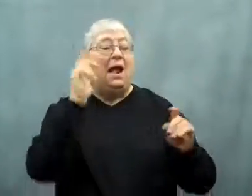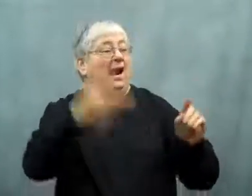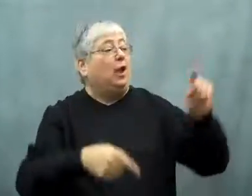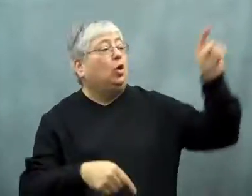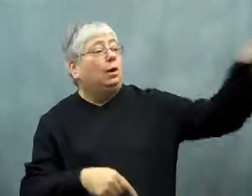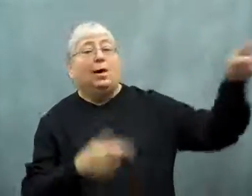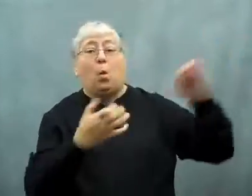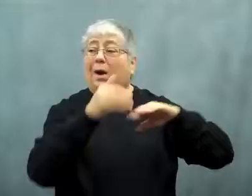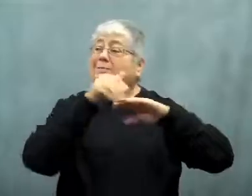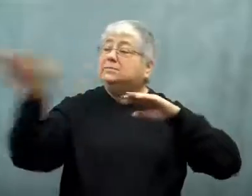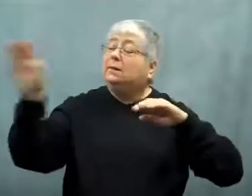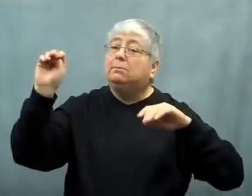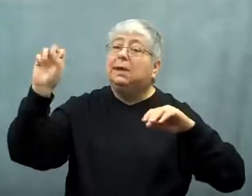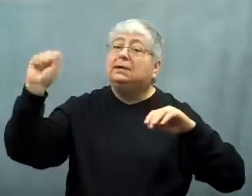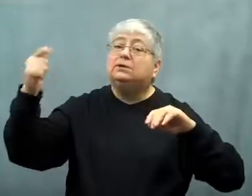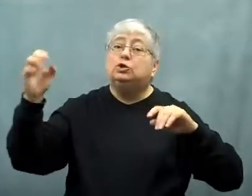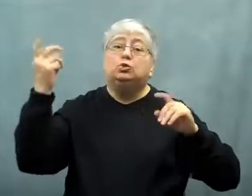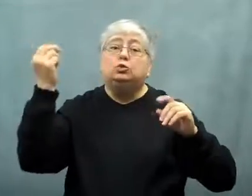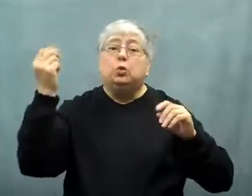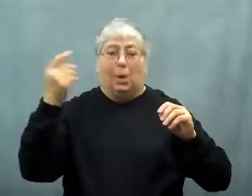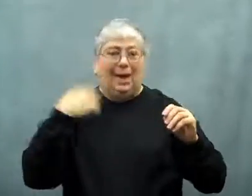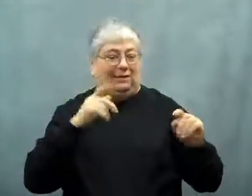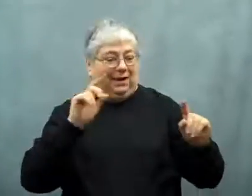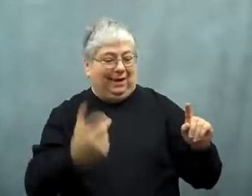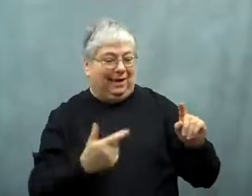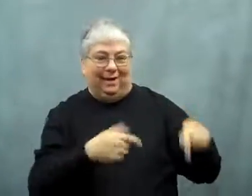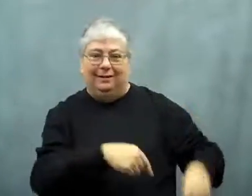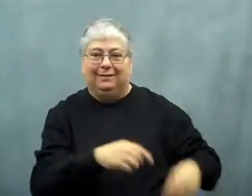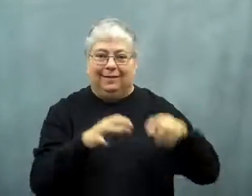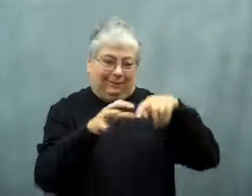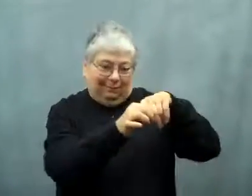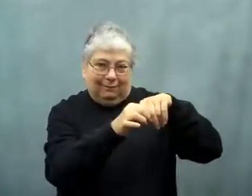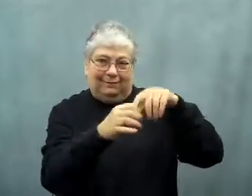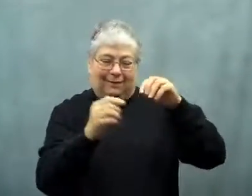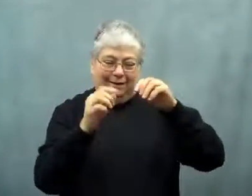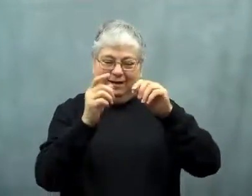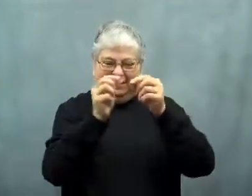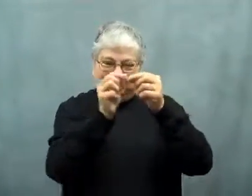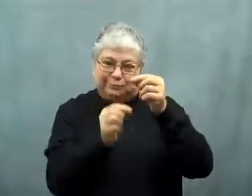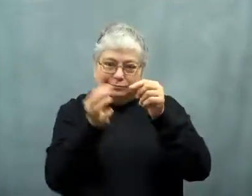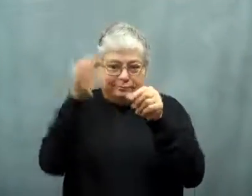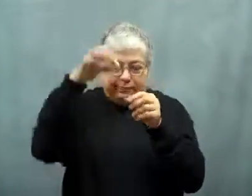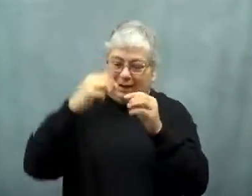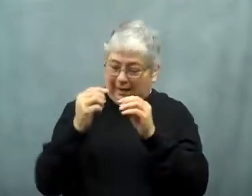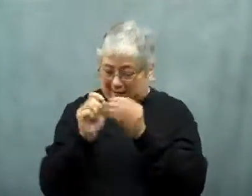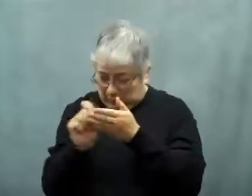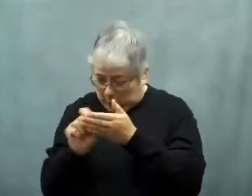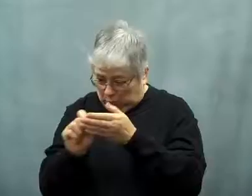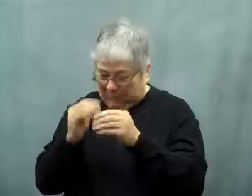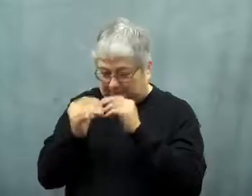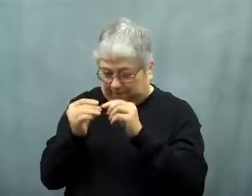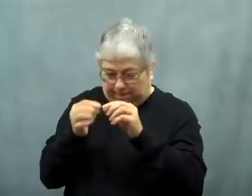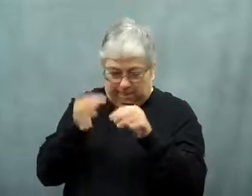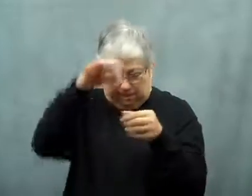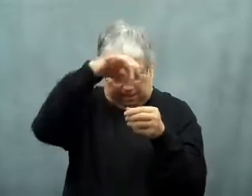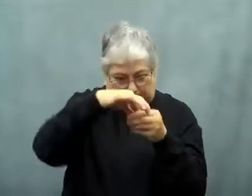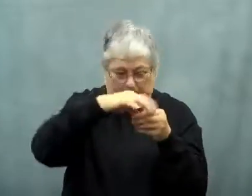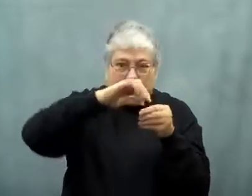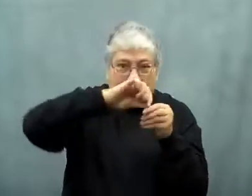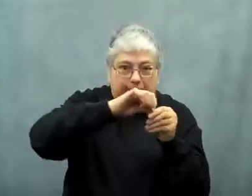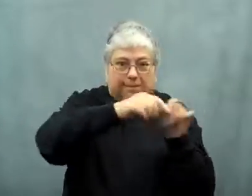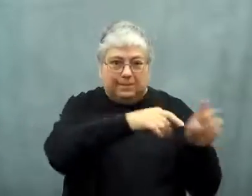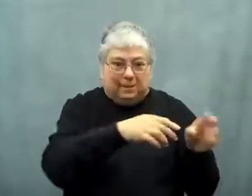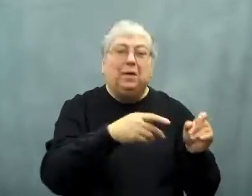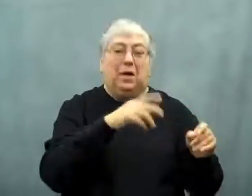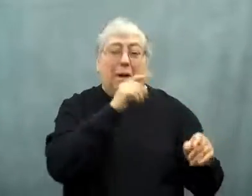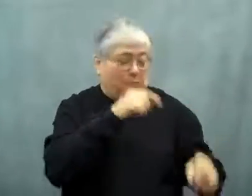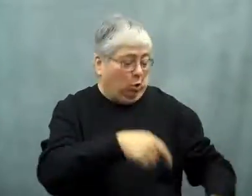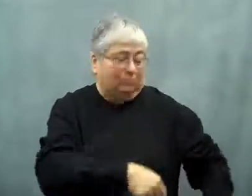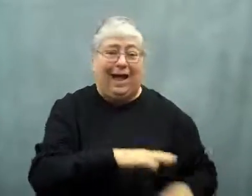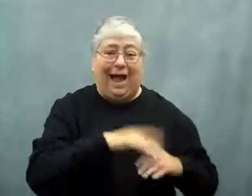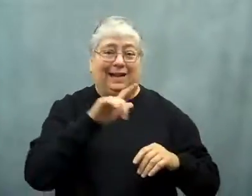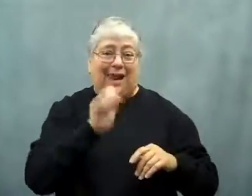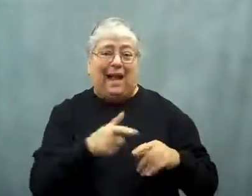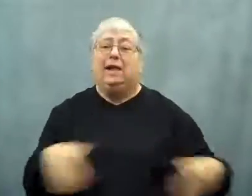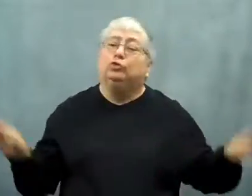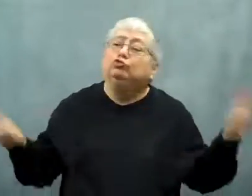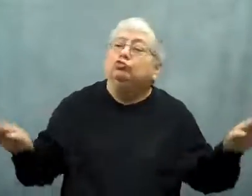Then when a message needs to be sent, it's put in a capsule on the bird's leg.